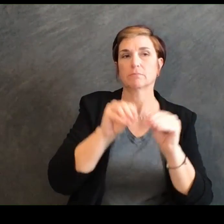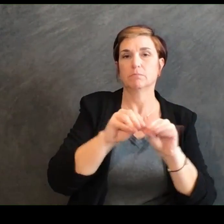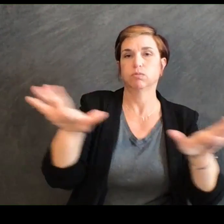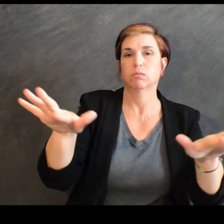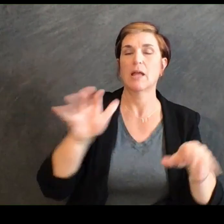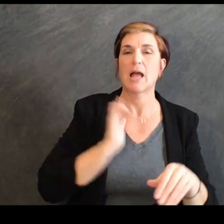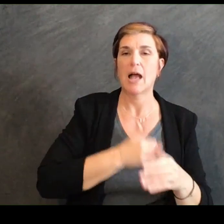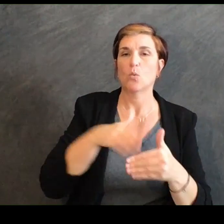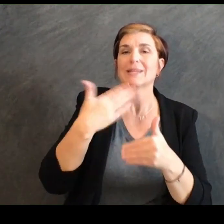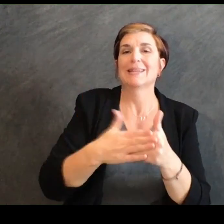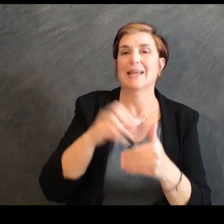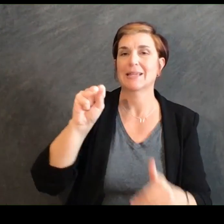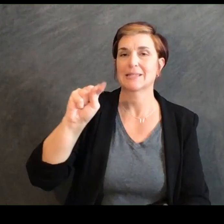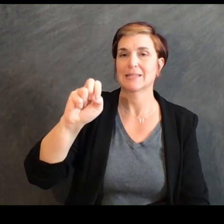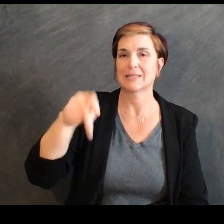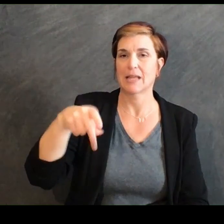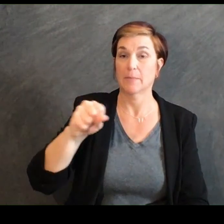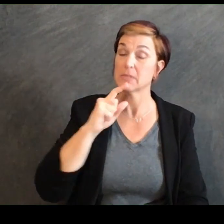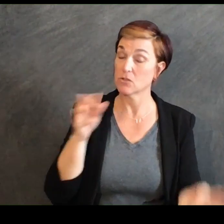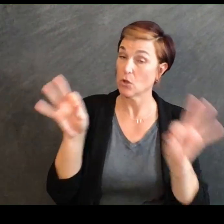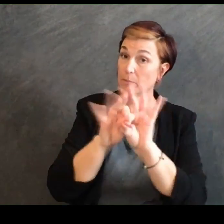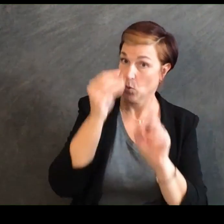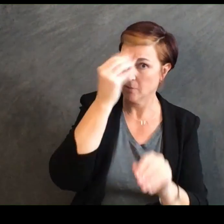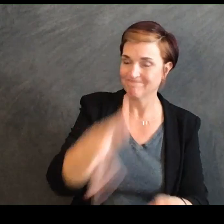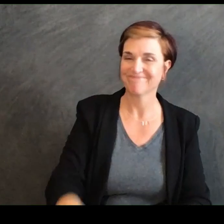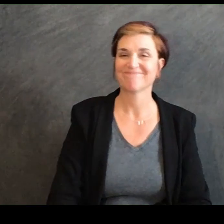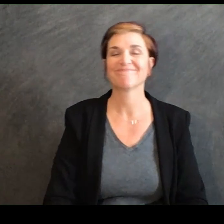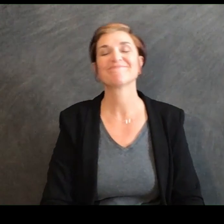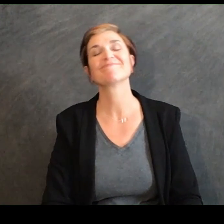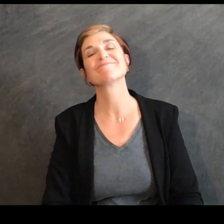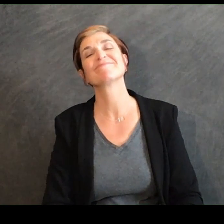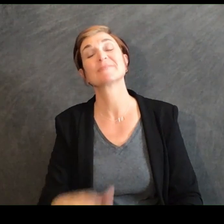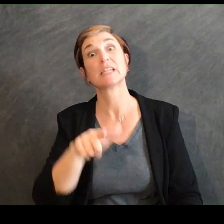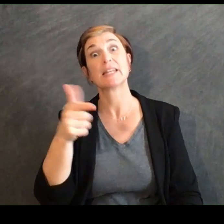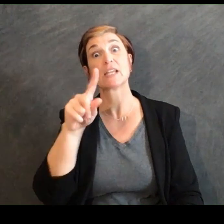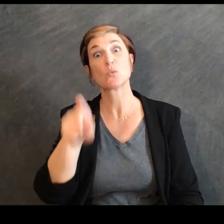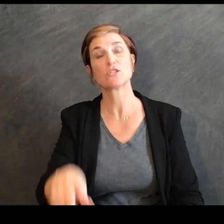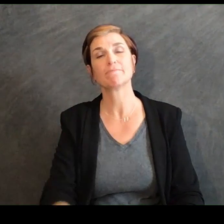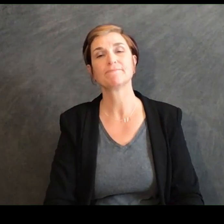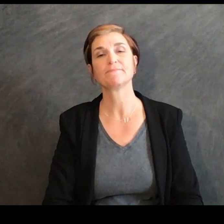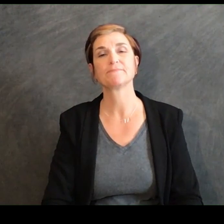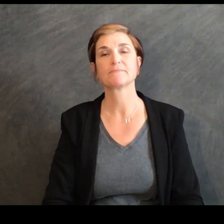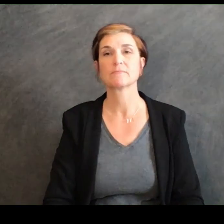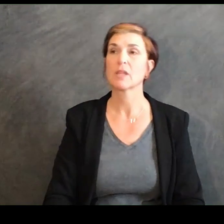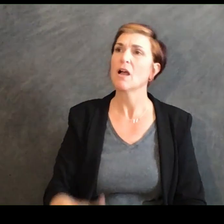important once please go ahead please thank you so much mr. president I wonder